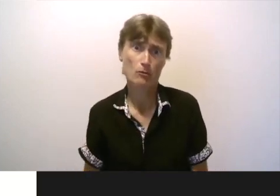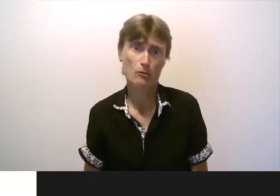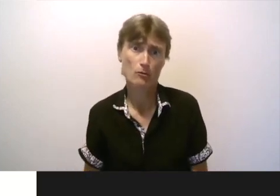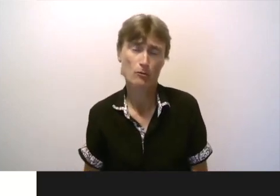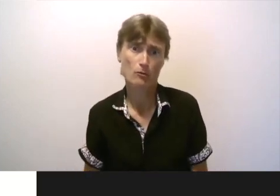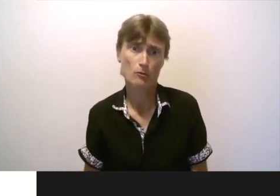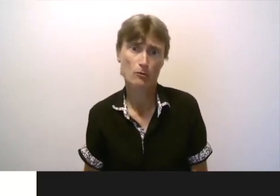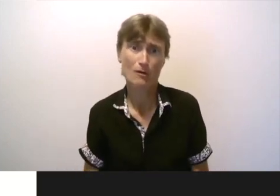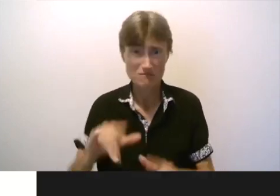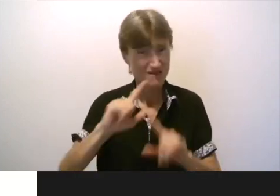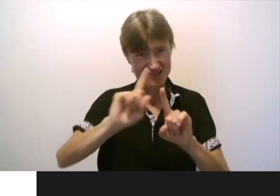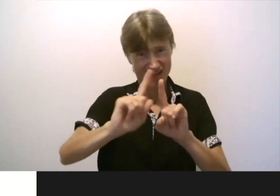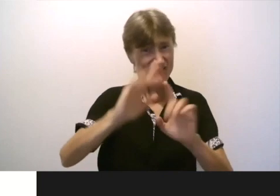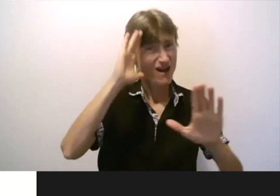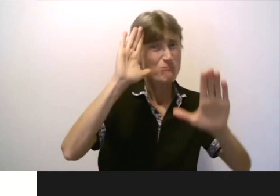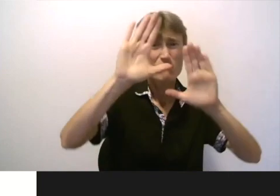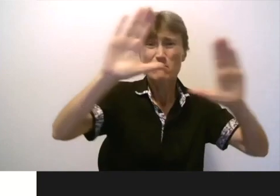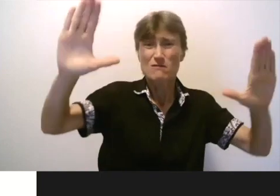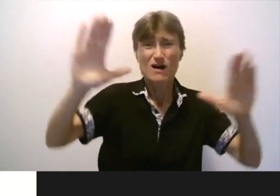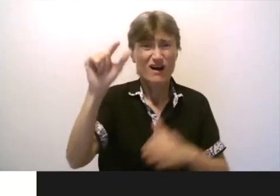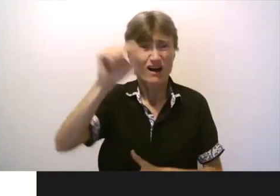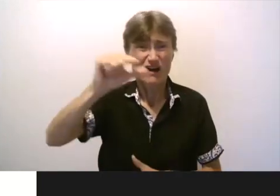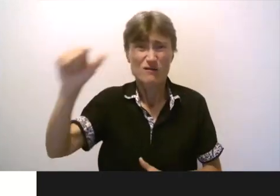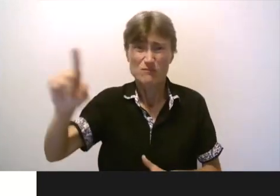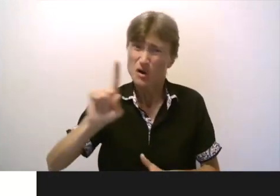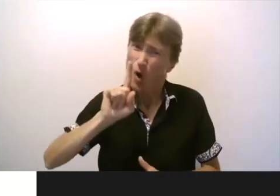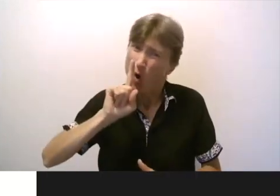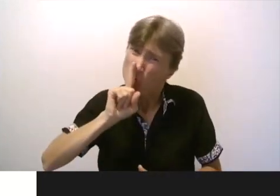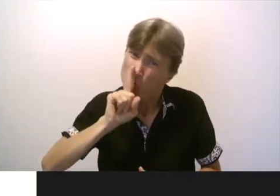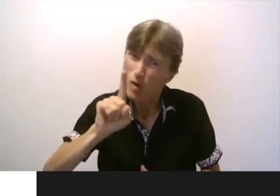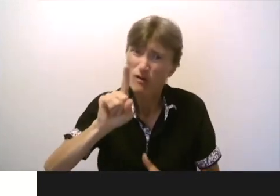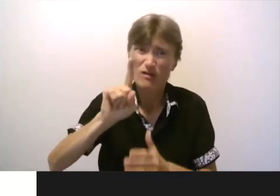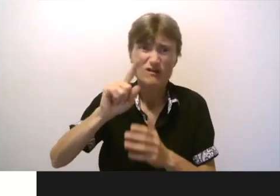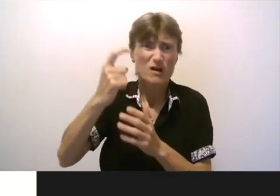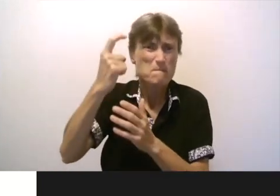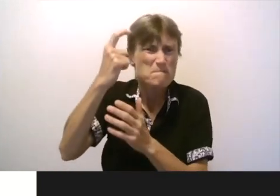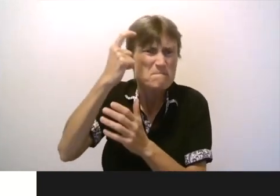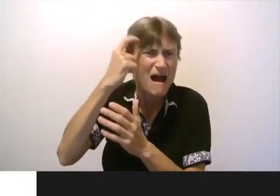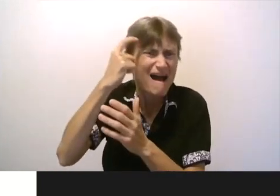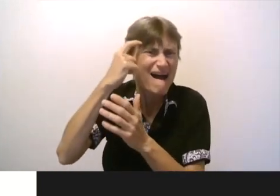industries and governments are so entrenched in the current systems or they have such a deep vested interest in the current